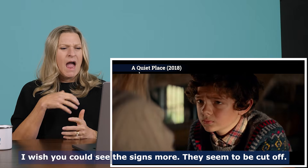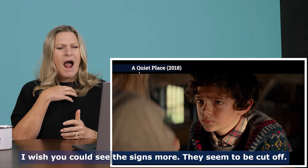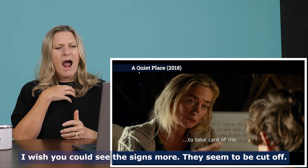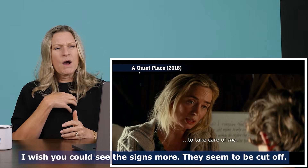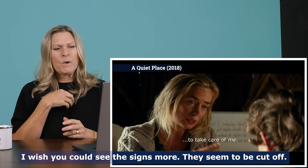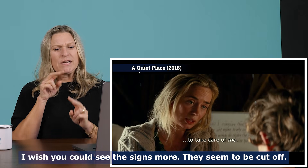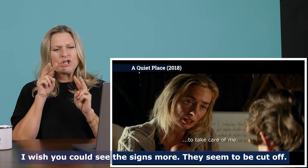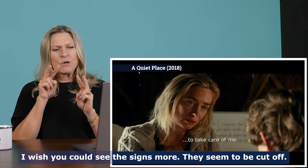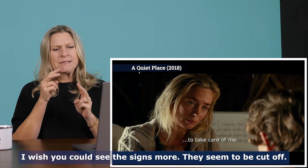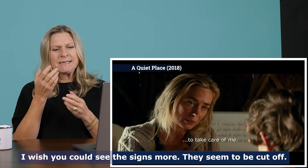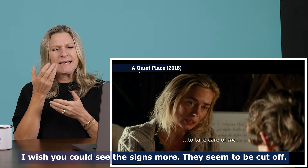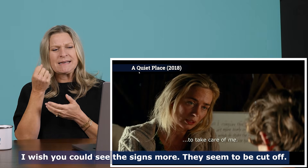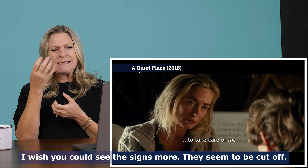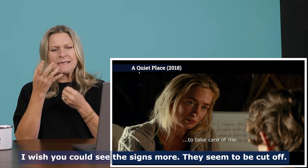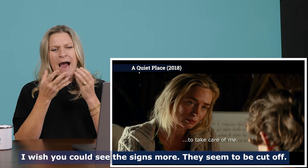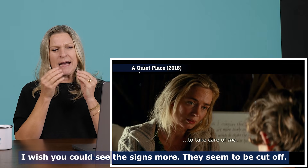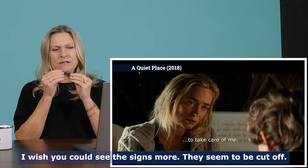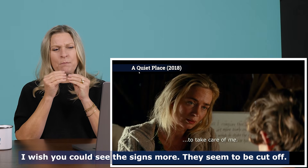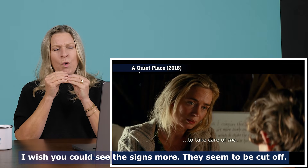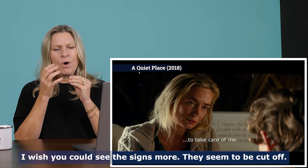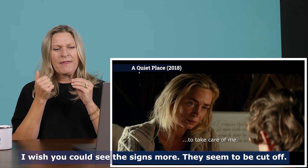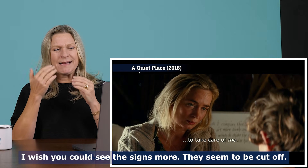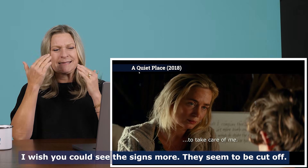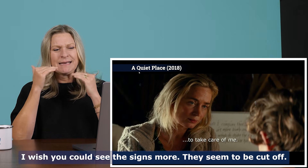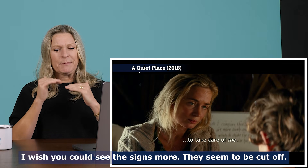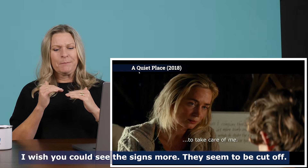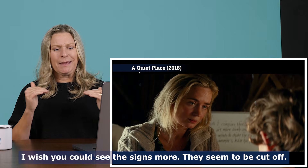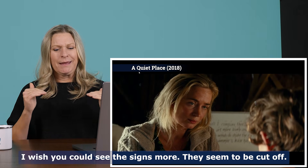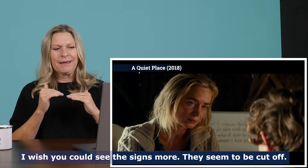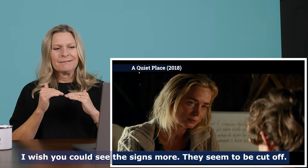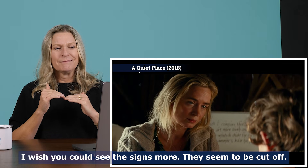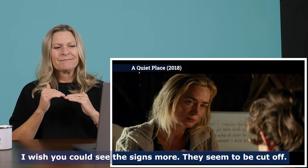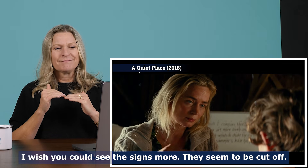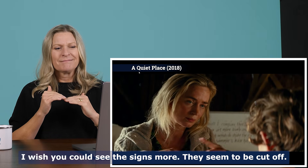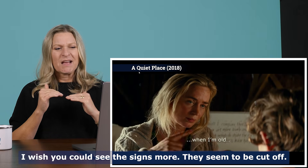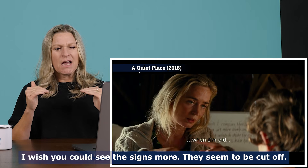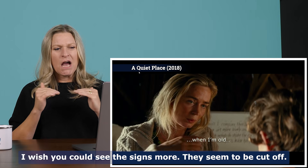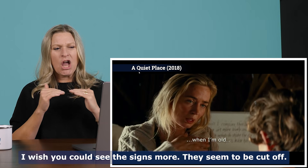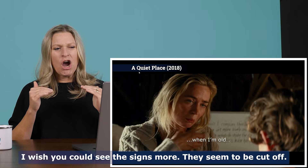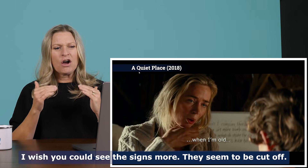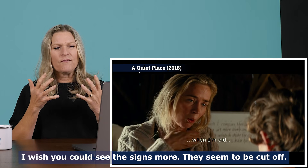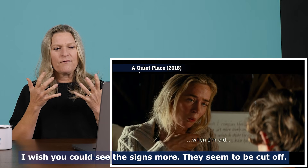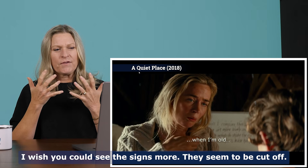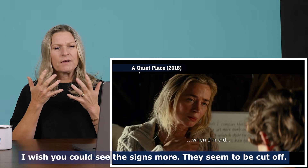I wish you could see the signs more. They seem to be cut off.